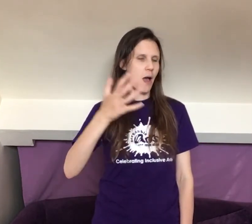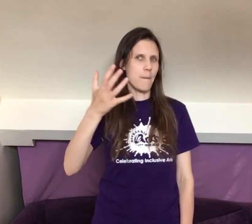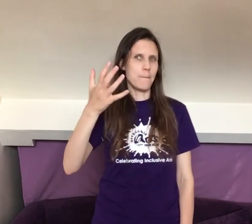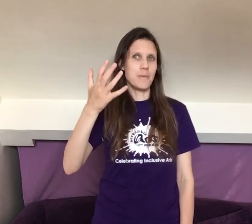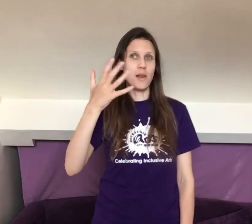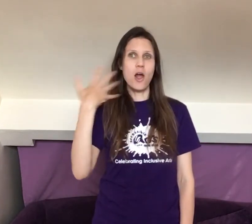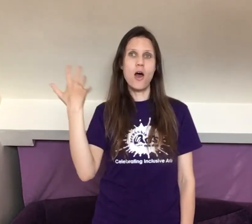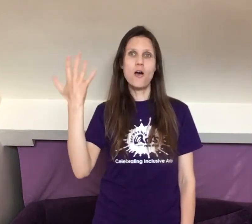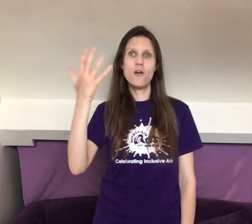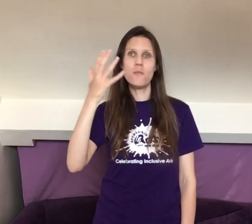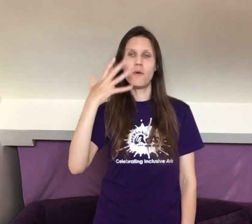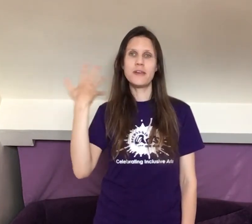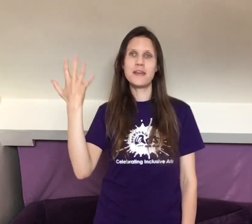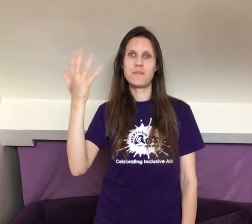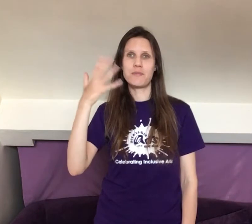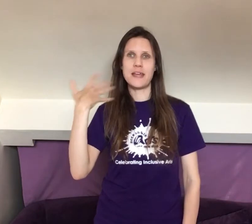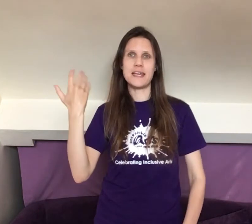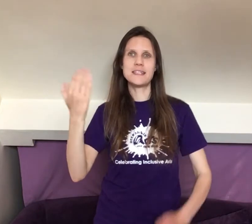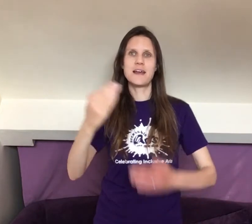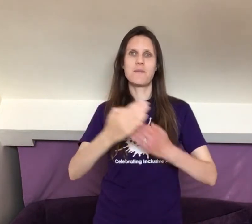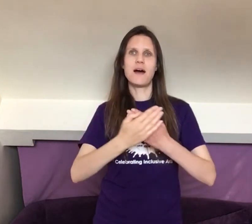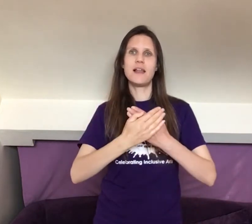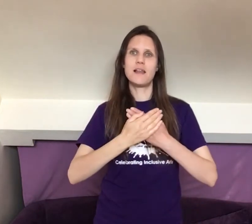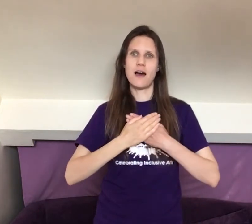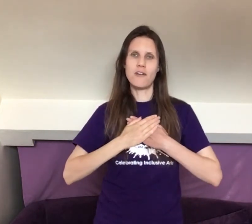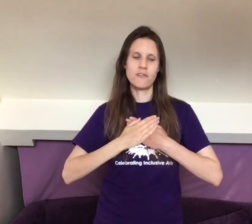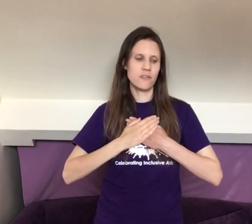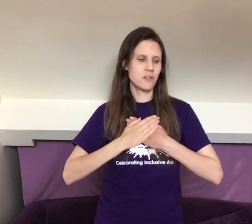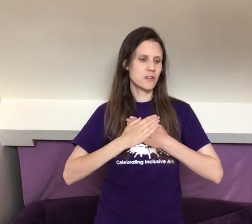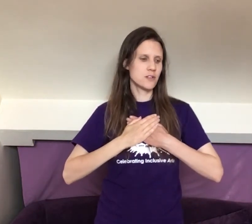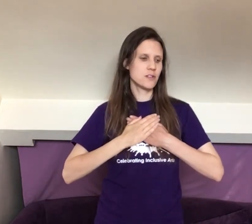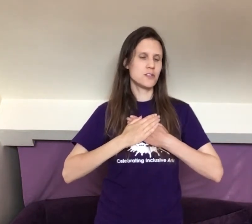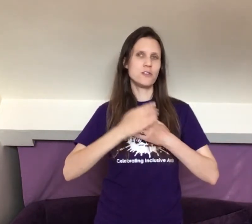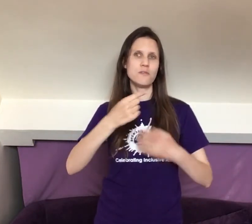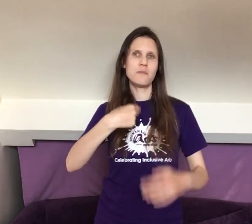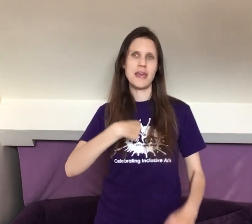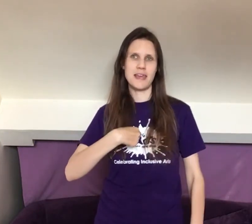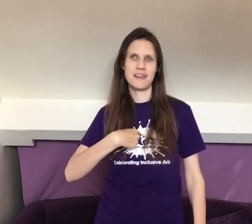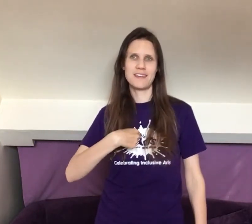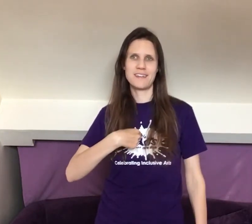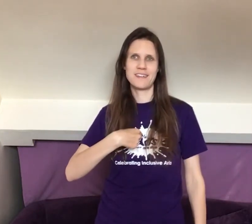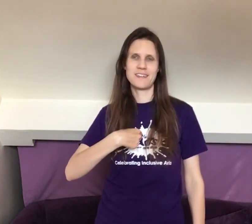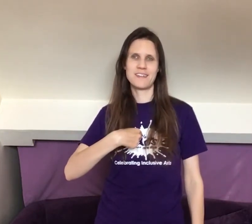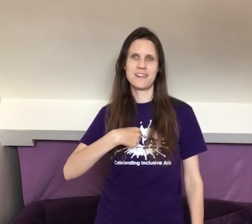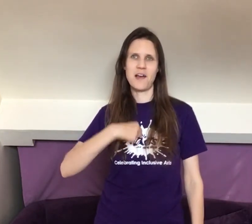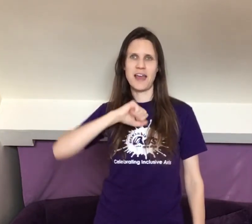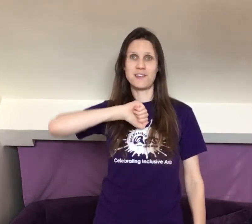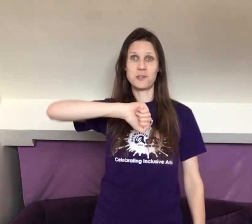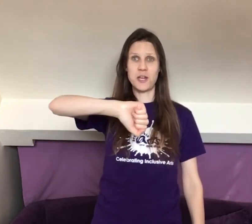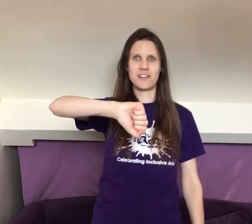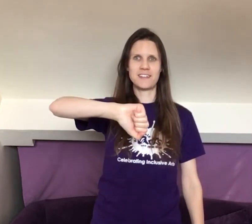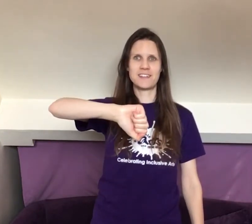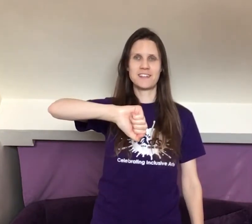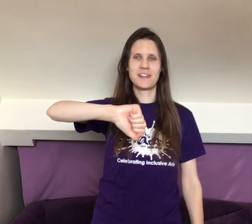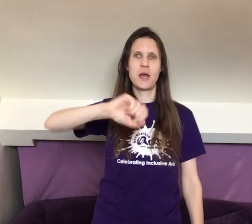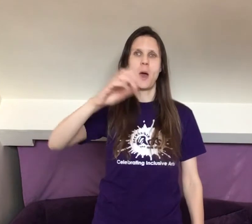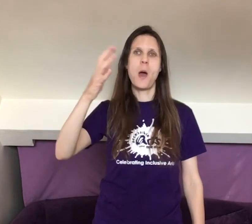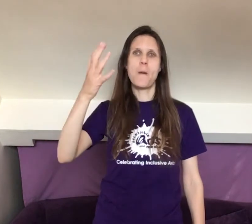Errm, blow bonny breeze my love to me. OK your turn.